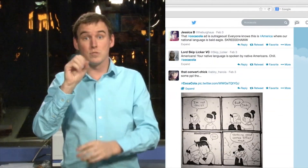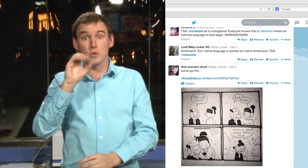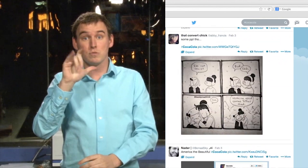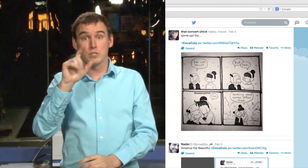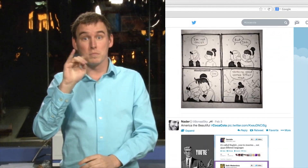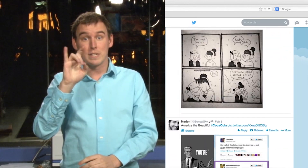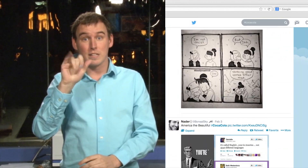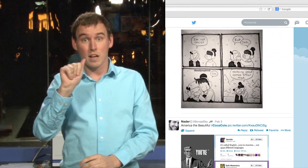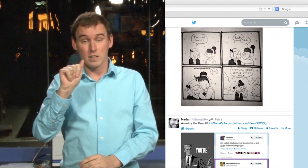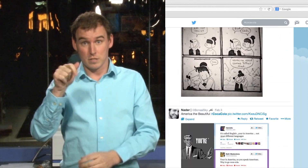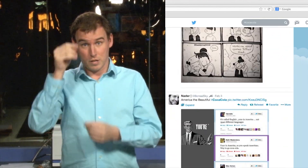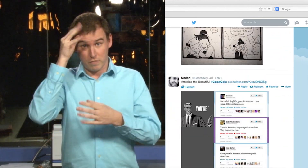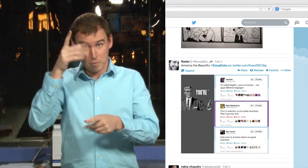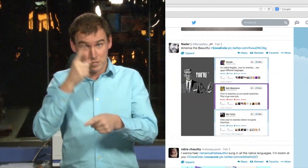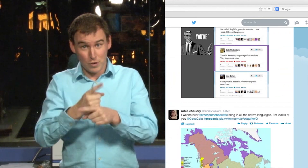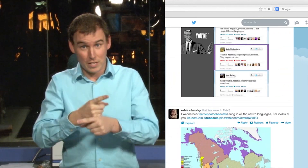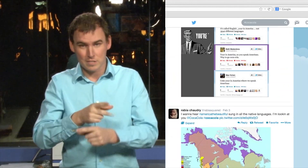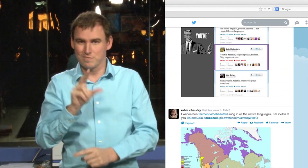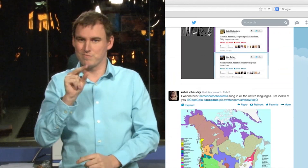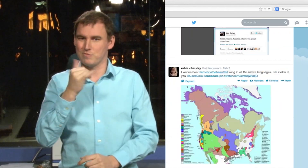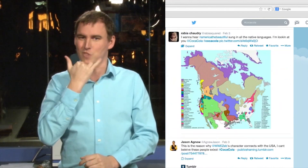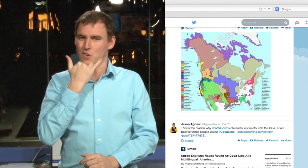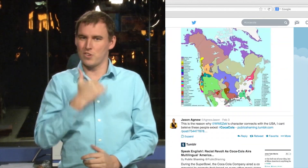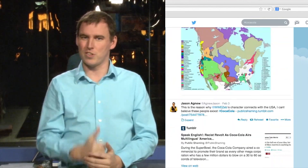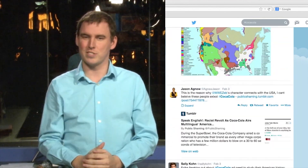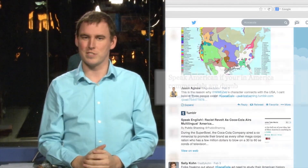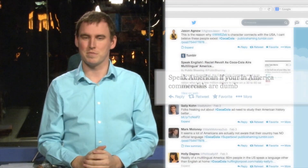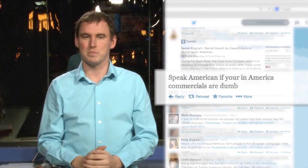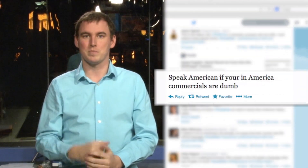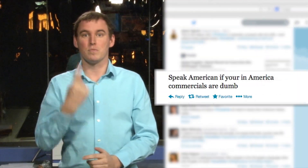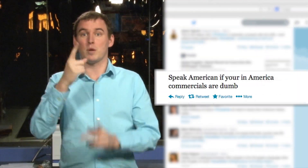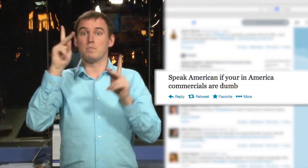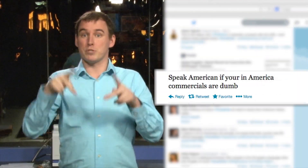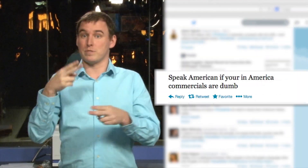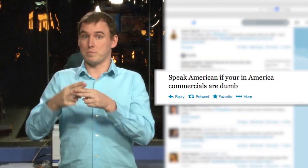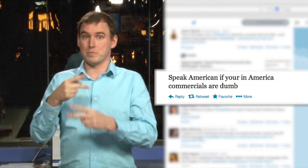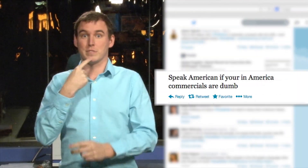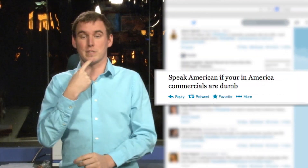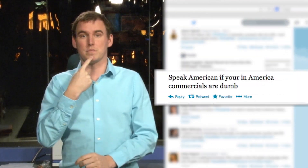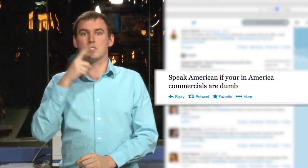SOME OF THE POSTS; HOWEVER, DIDN'T GET THE INFORMATION QUITE RIGHT.